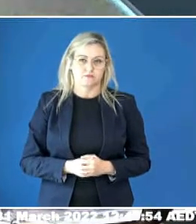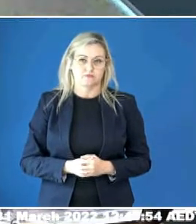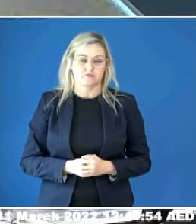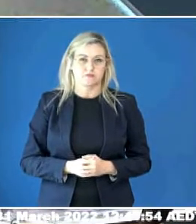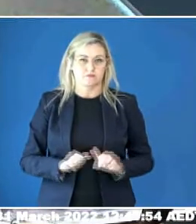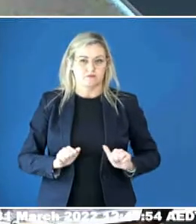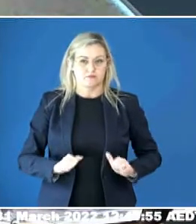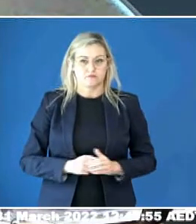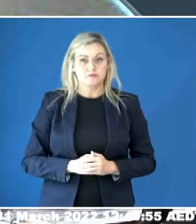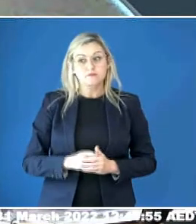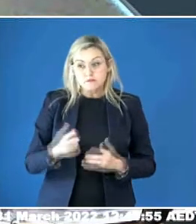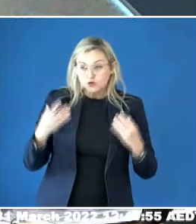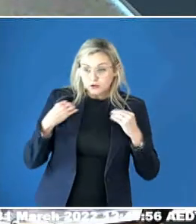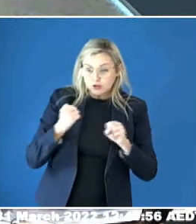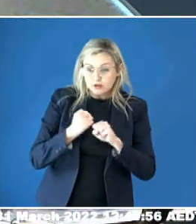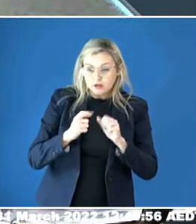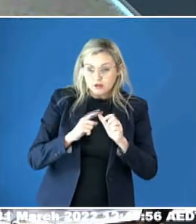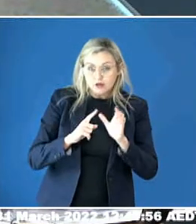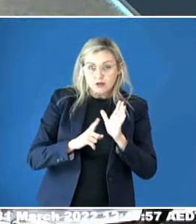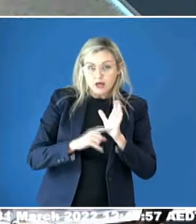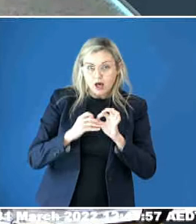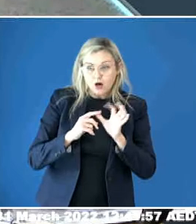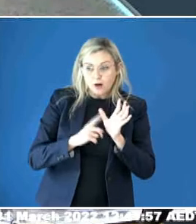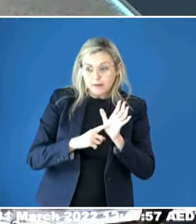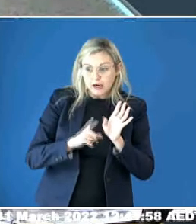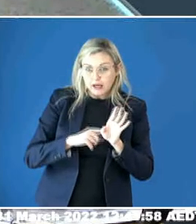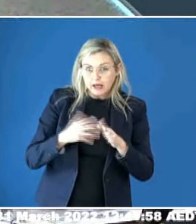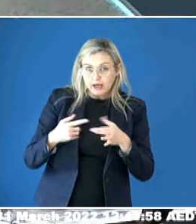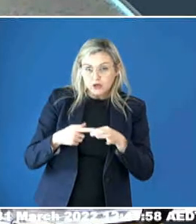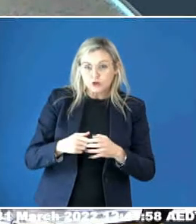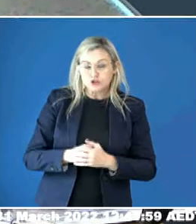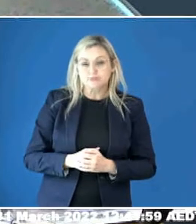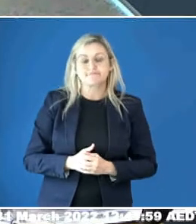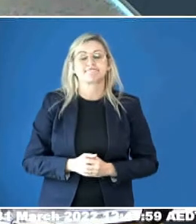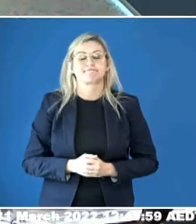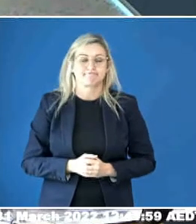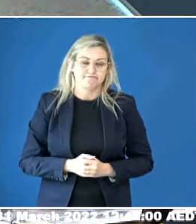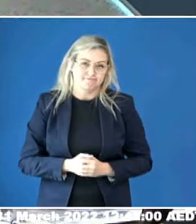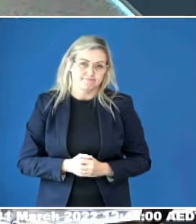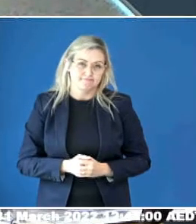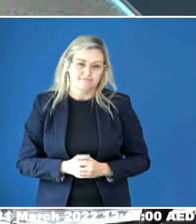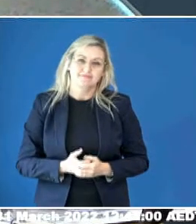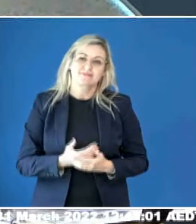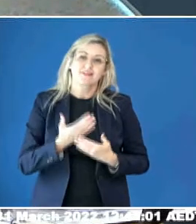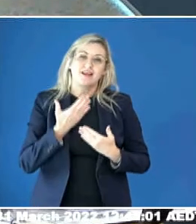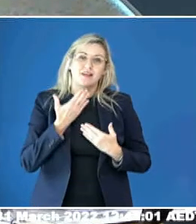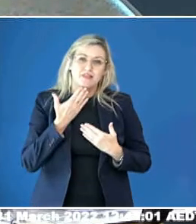Cumming? COMMISSIONER GALBALLY: No, thank you very much for your evidence and just to